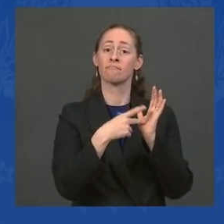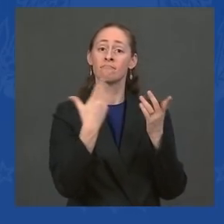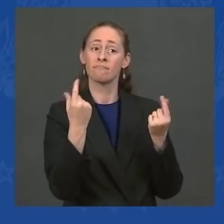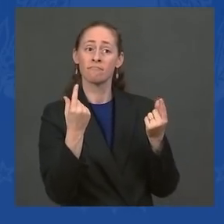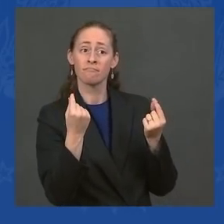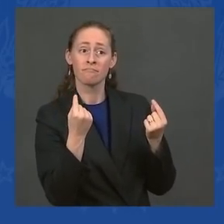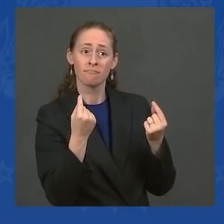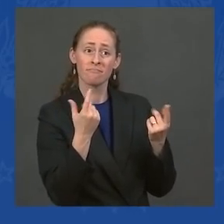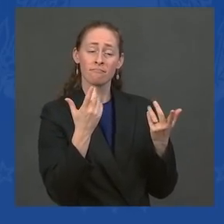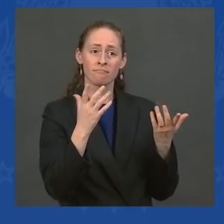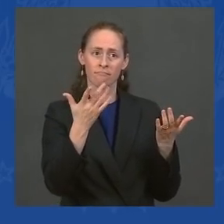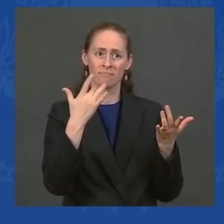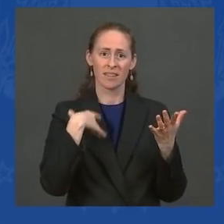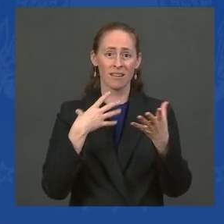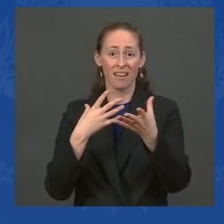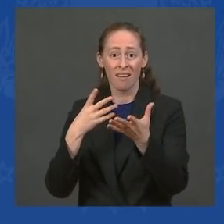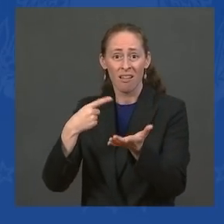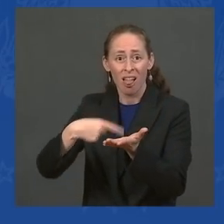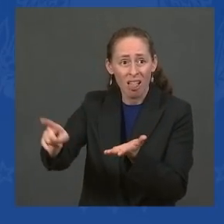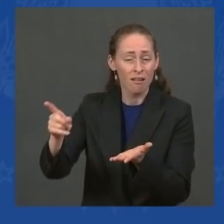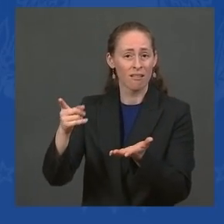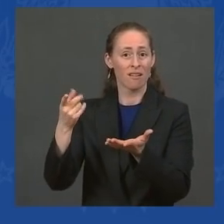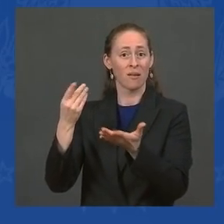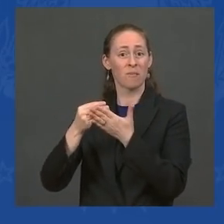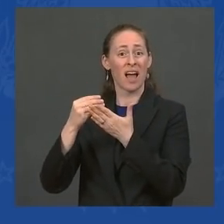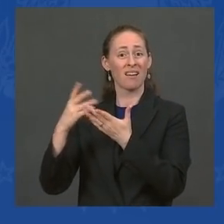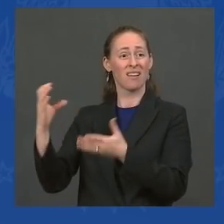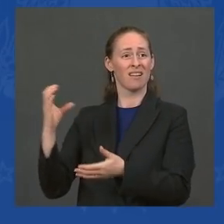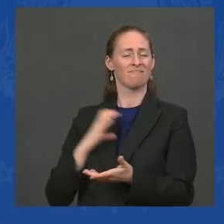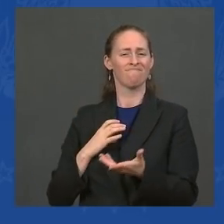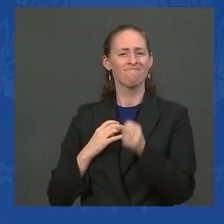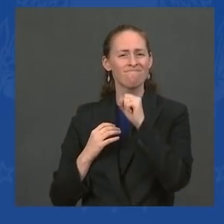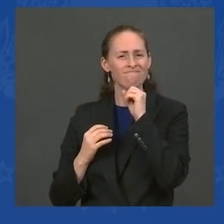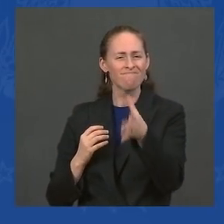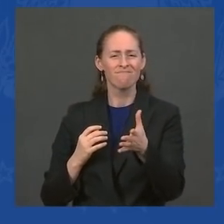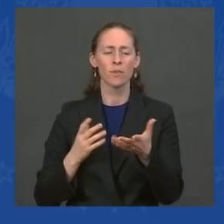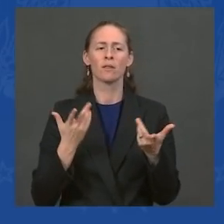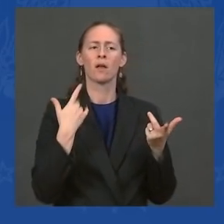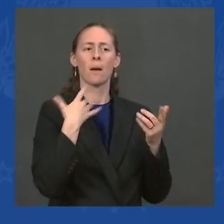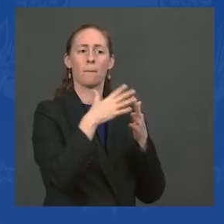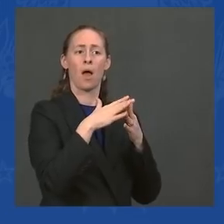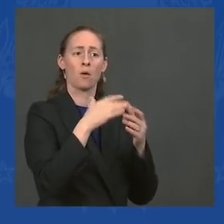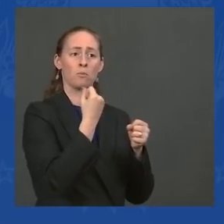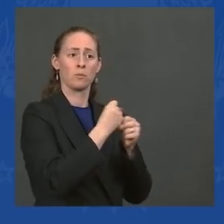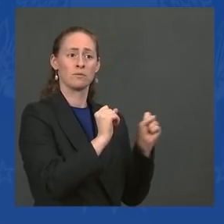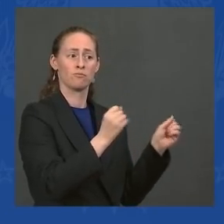The American Rescue Plan -- which these folks voted for as well, and I'm very proud of -- it's a real gamechanger